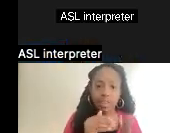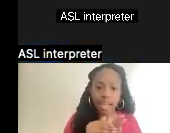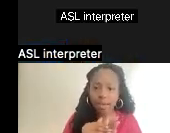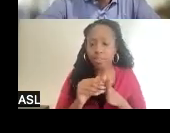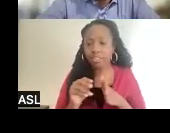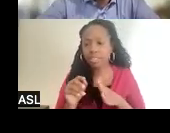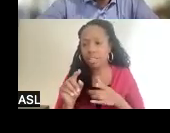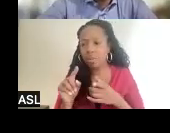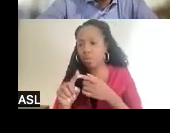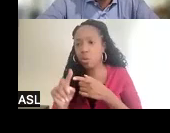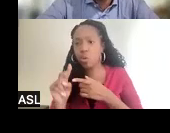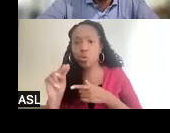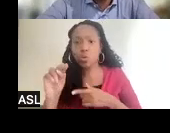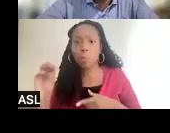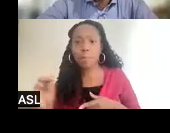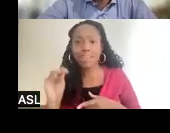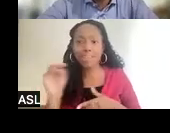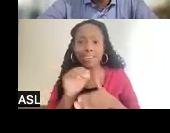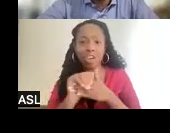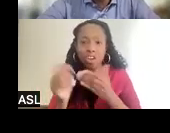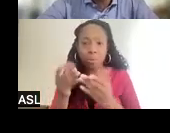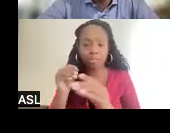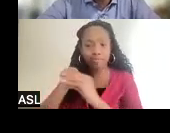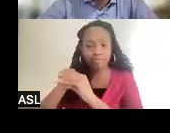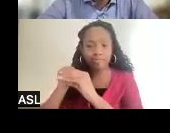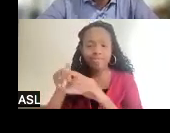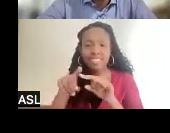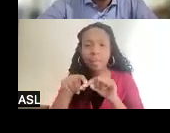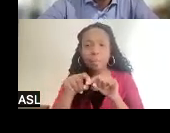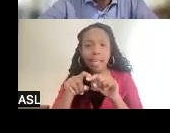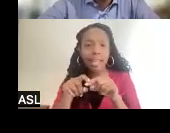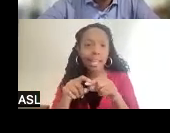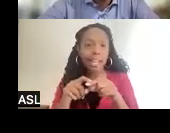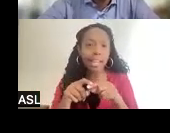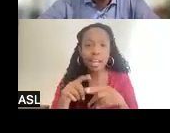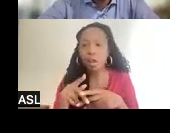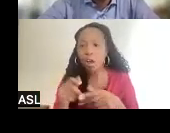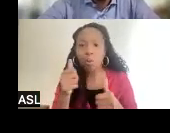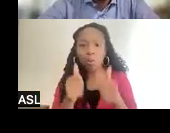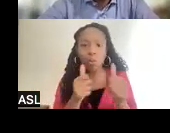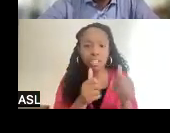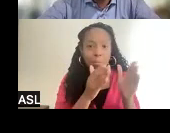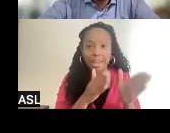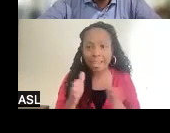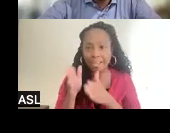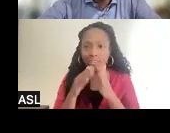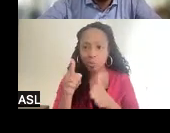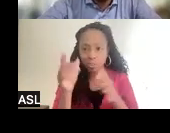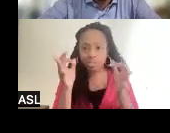million in a trust depending on which design you decide to go with if they are in a group home that